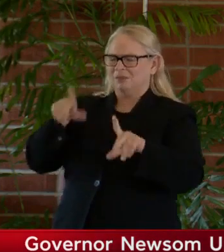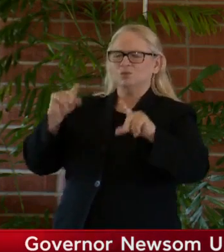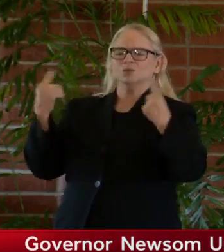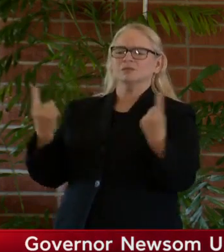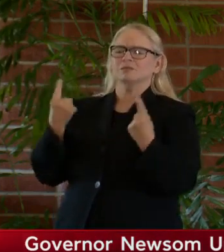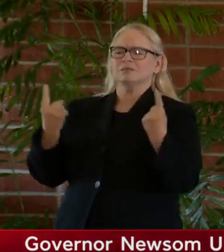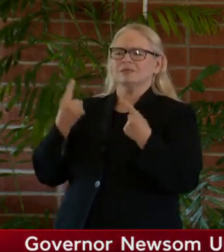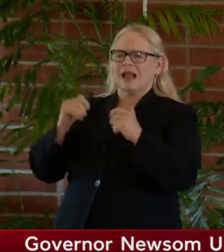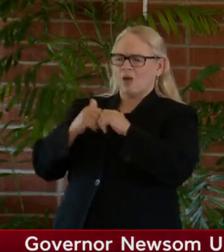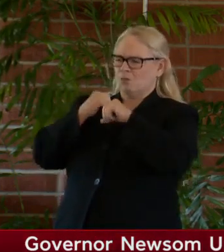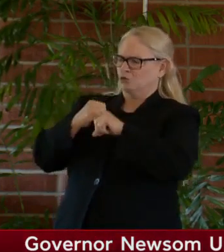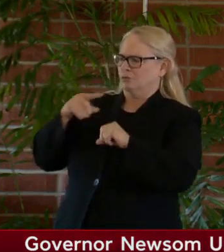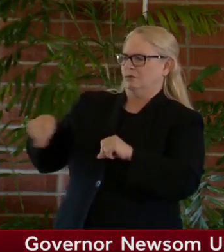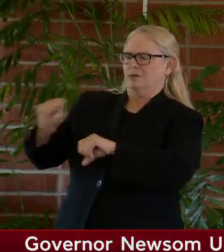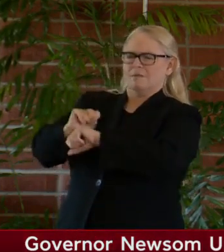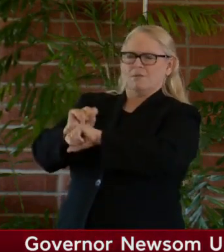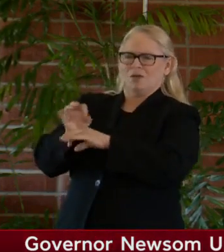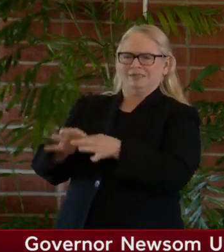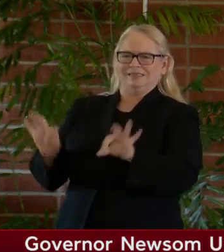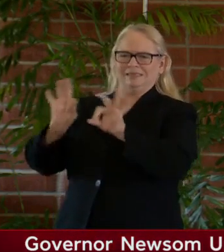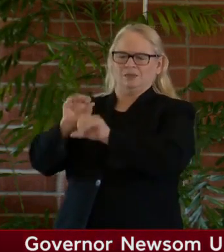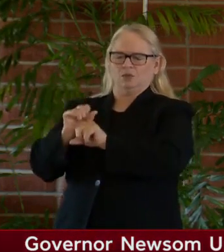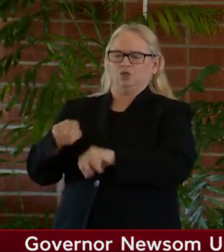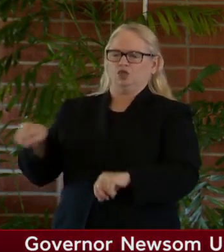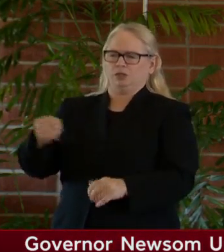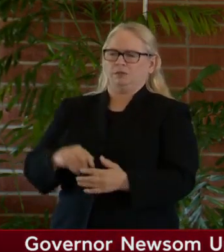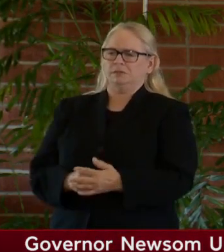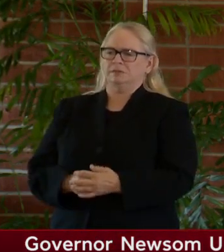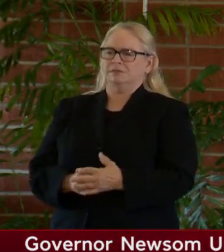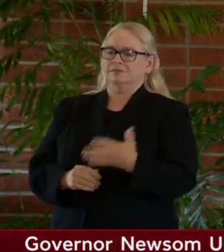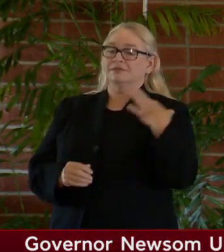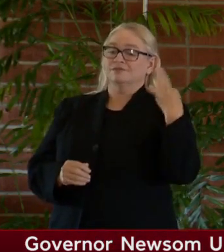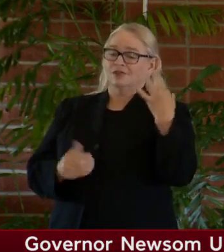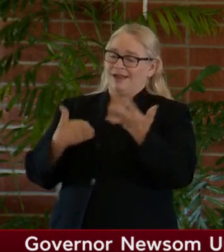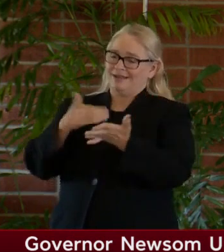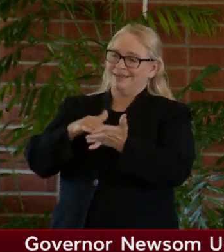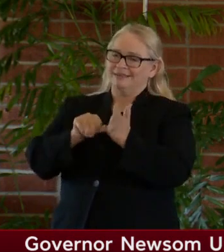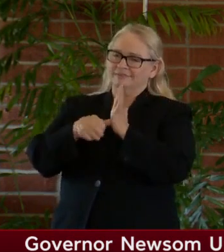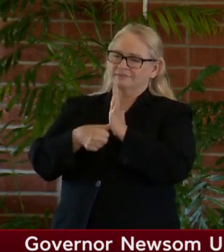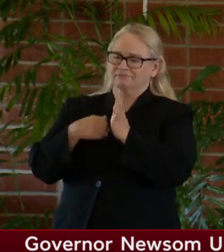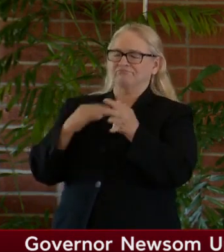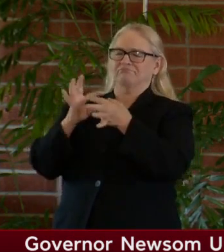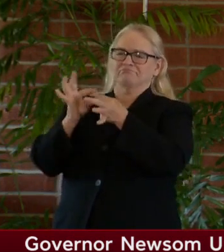DISPROPORTIONATELY RELIES ON THOSE ESSENTIAL WORKERS. I MADE THIS POINT ON FRIDAY.